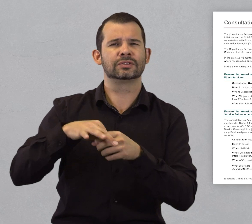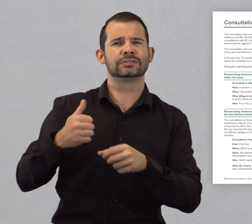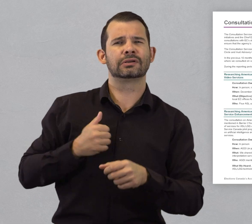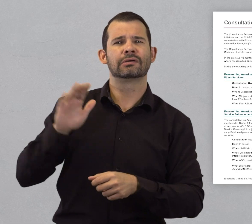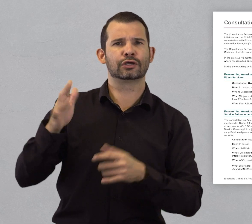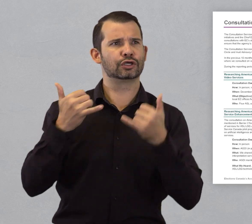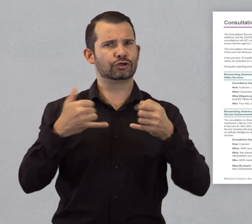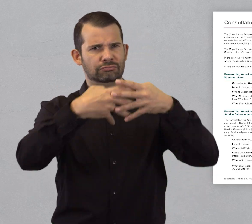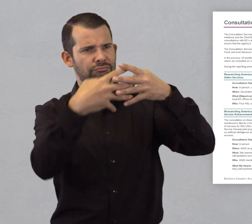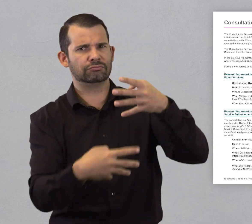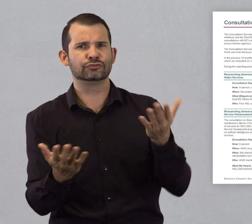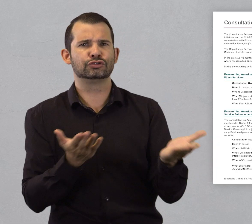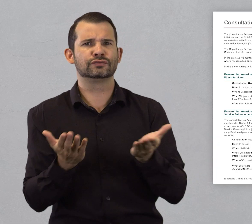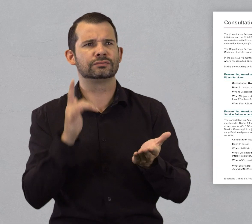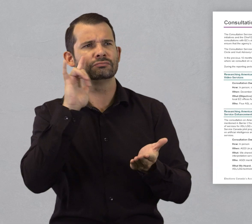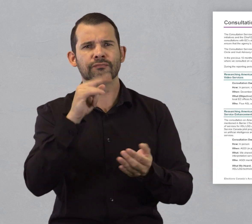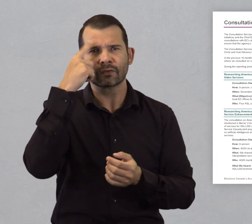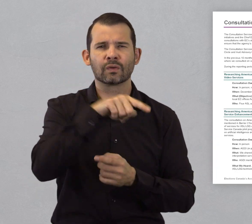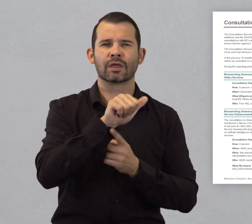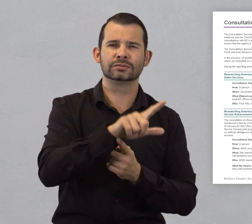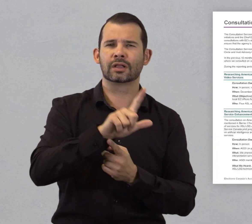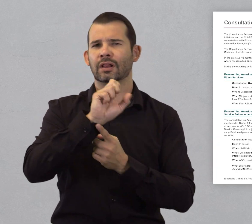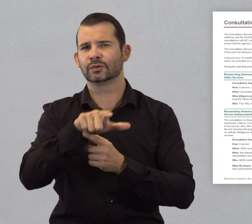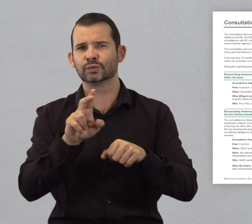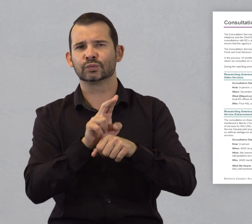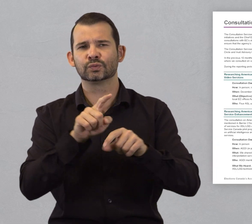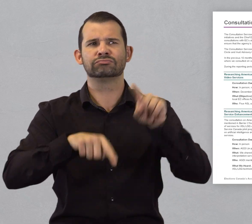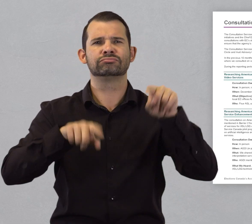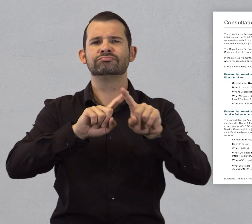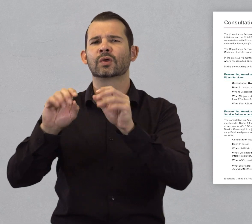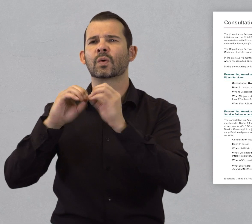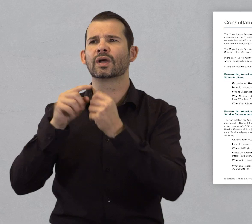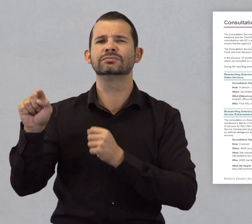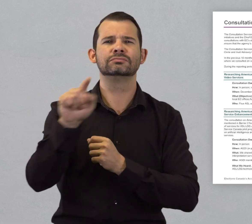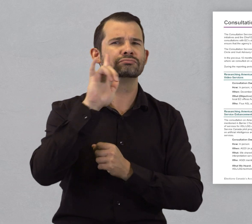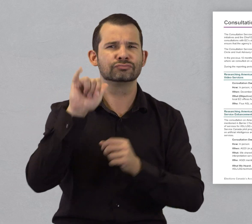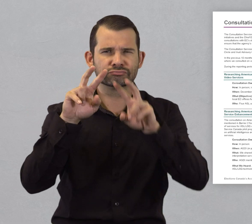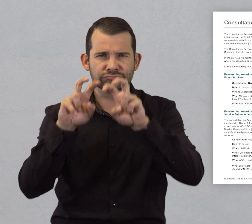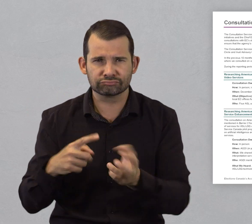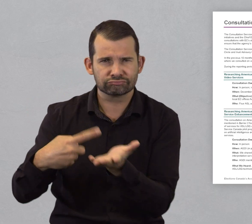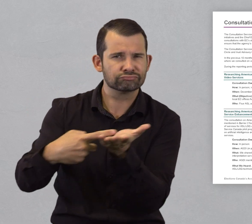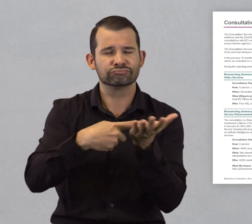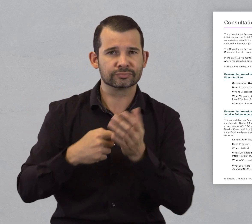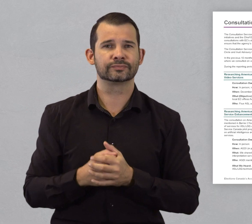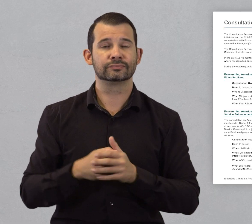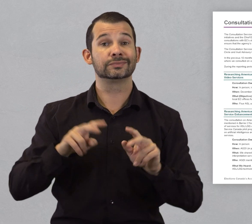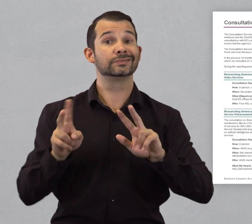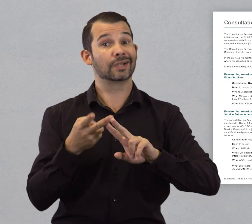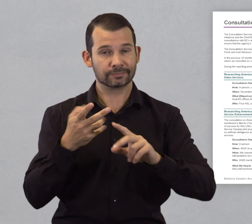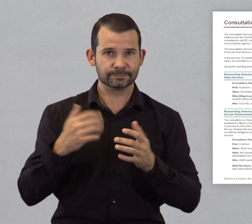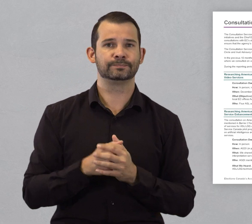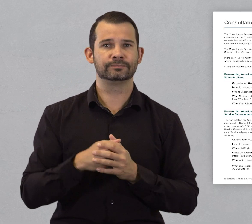of services for ASL/LSQ users with the various organizations. Second, discussions focused on